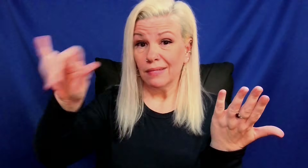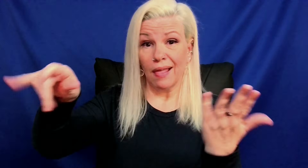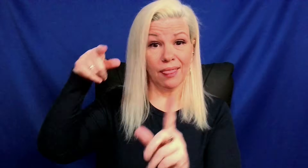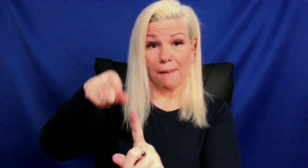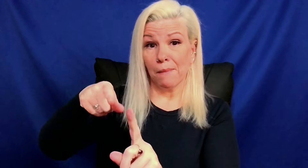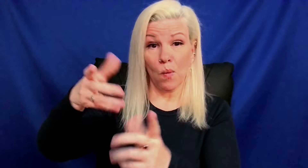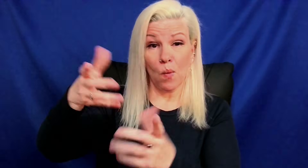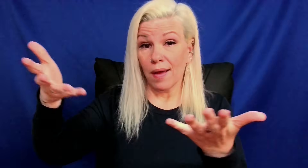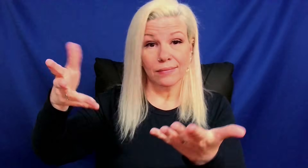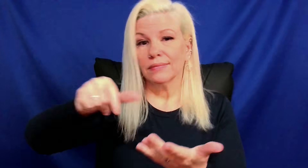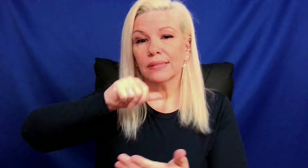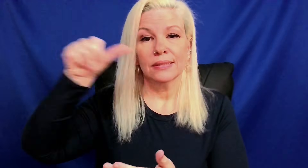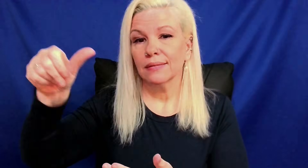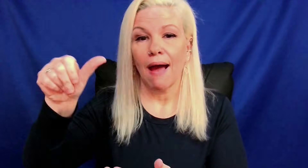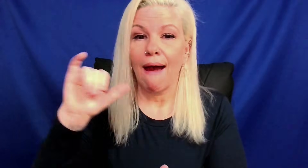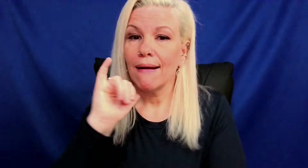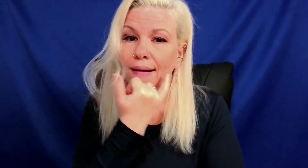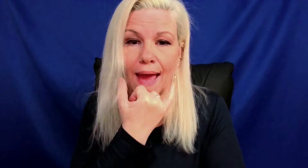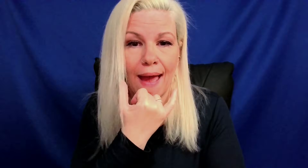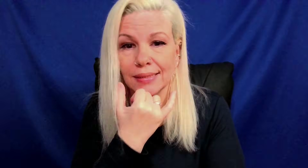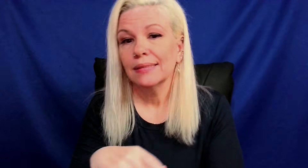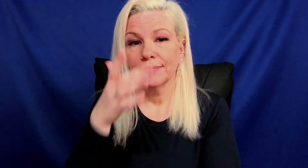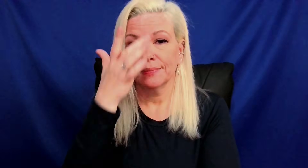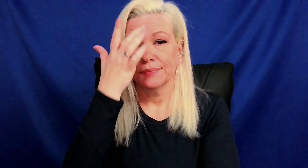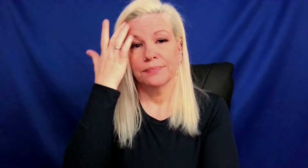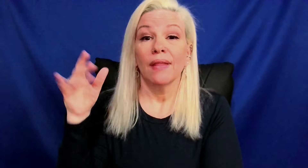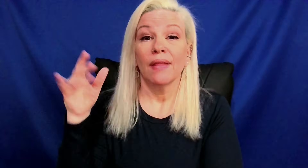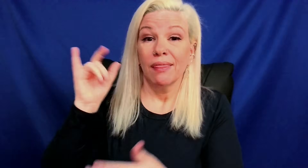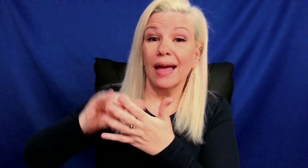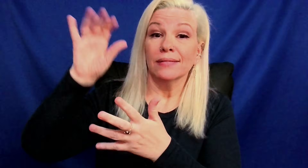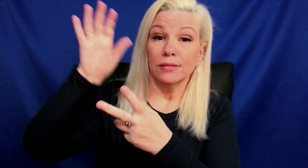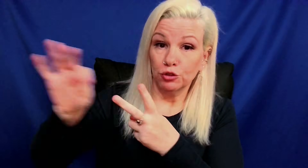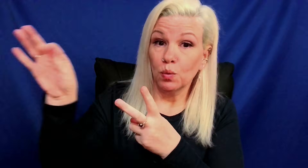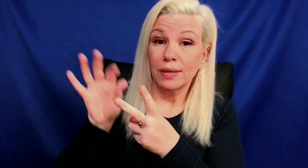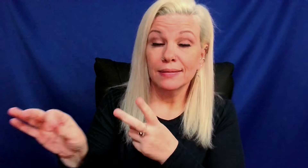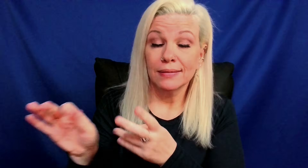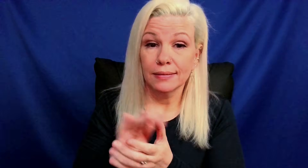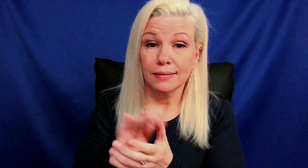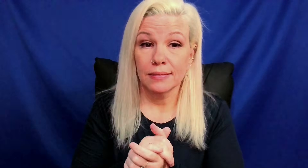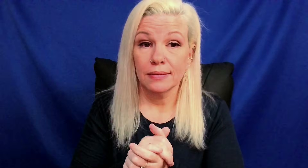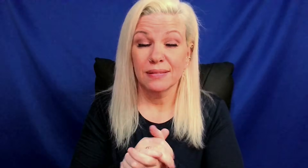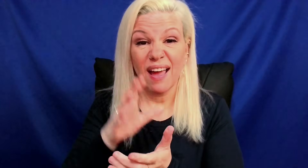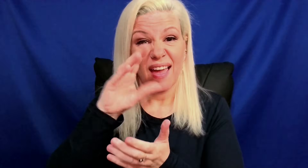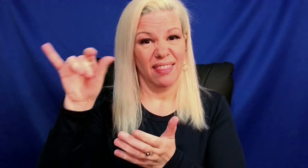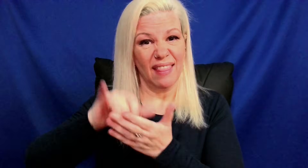At that point, it is not an accident. It is a choice and it is structural.